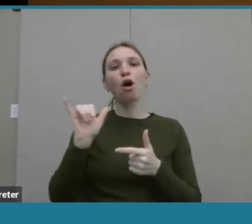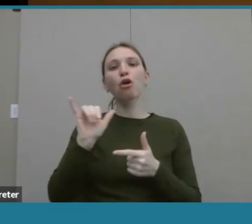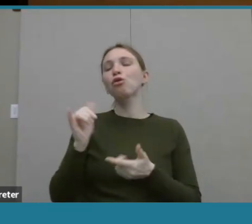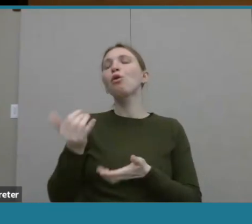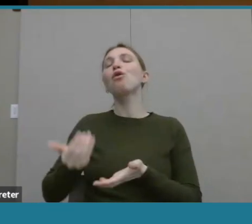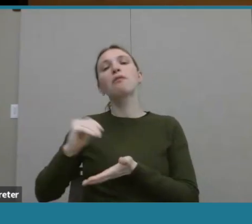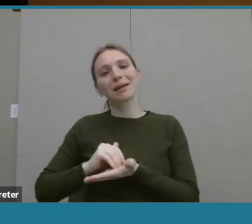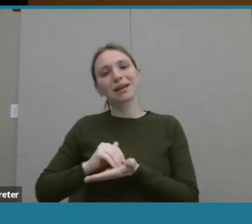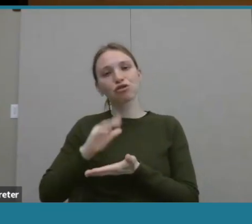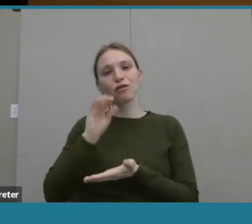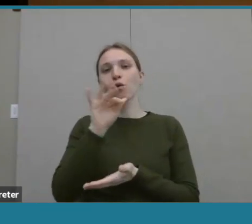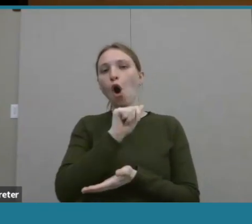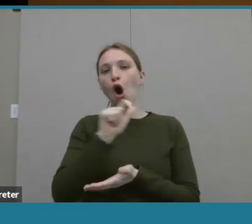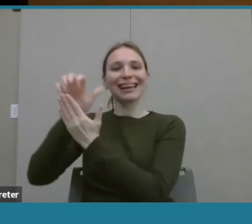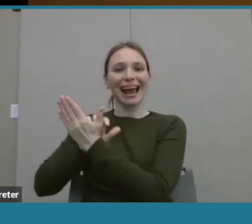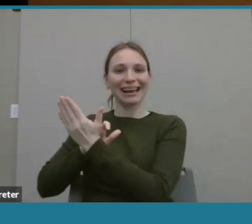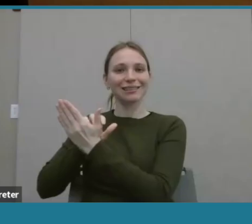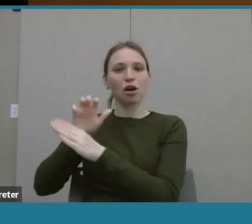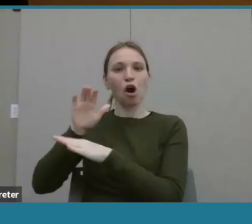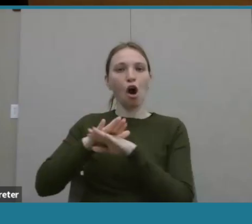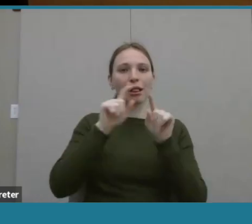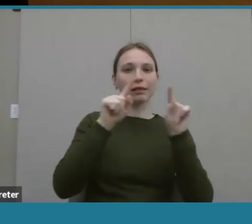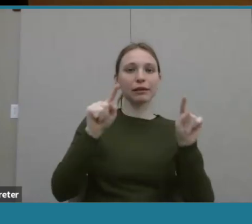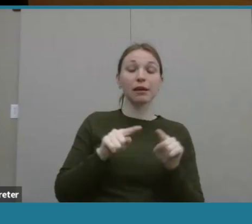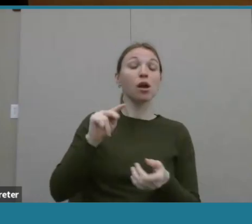The reason that's there is it allows you on your own device to change the contrast,